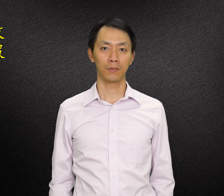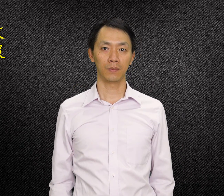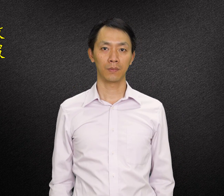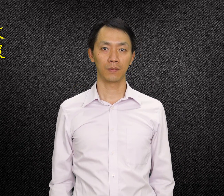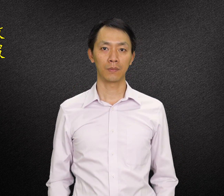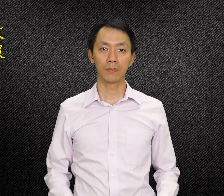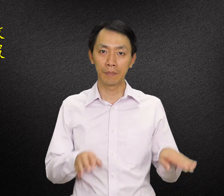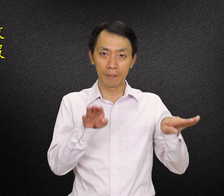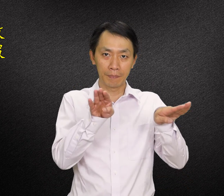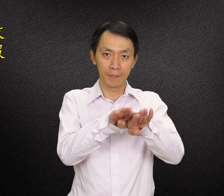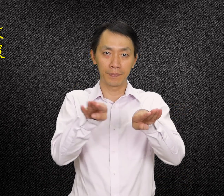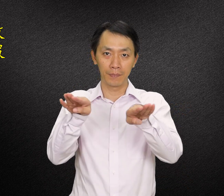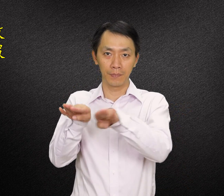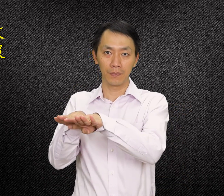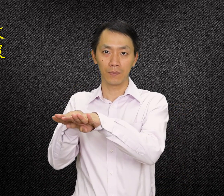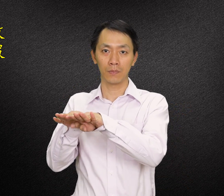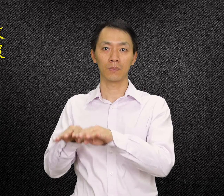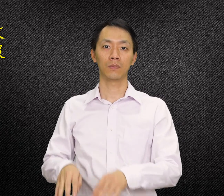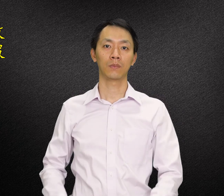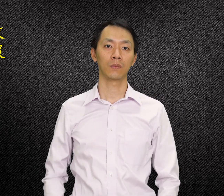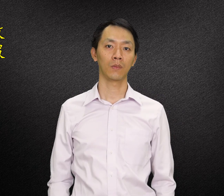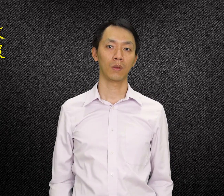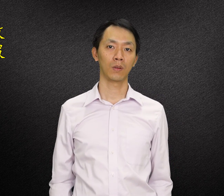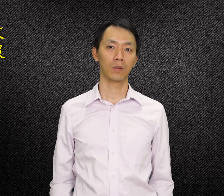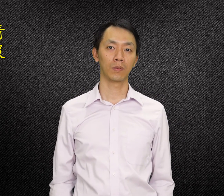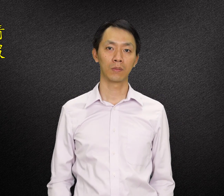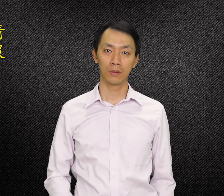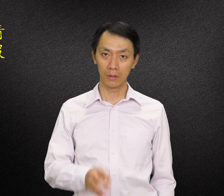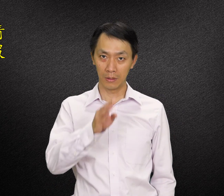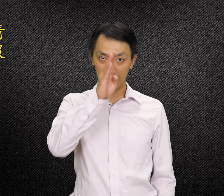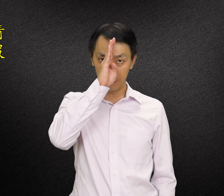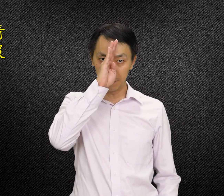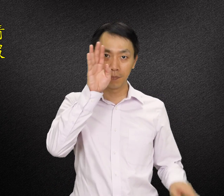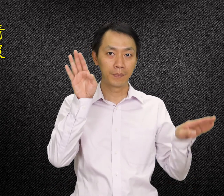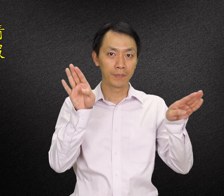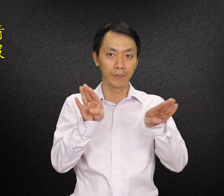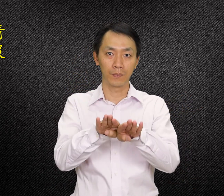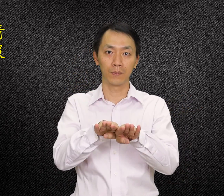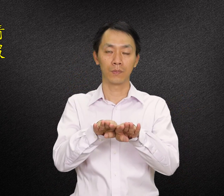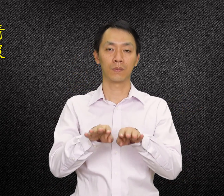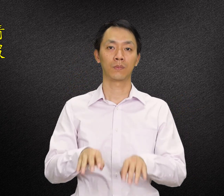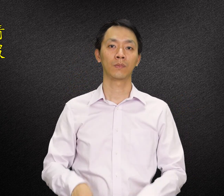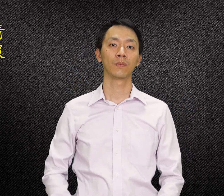vacation / holiday request a leave